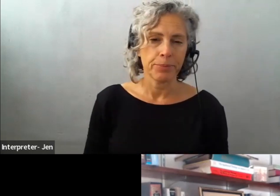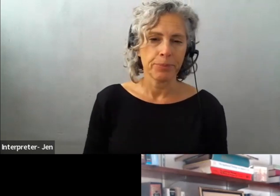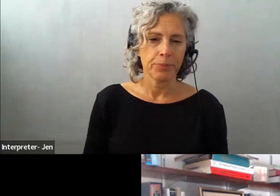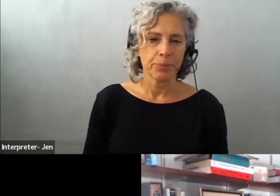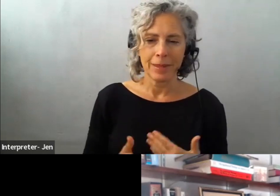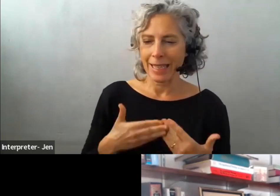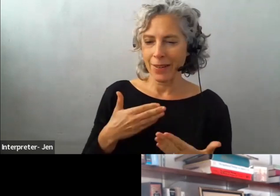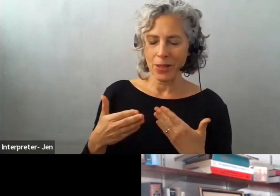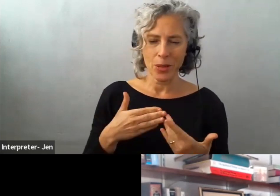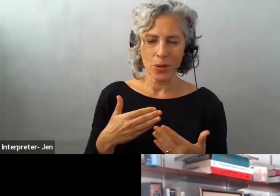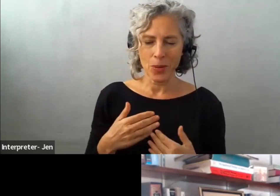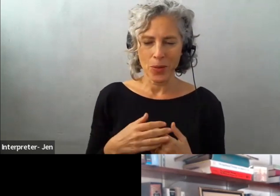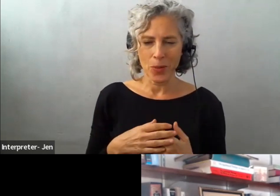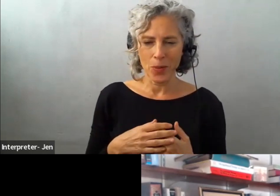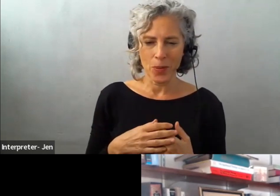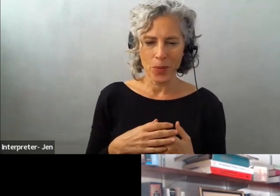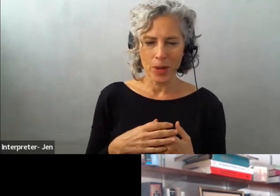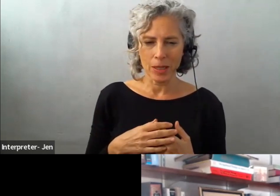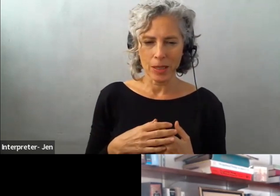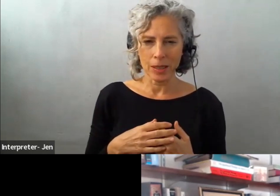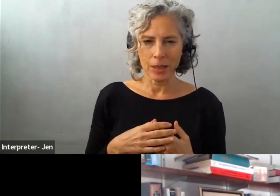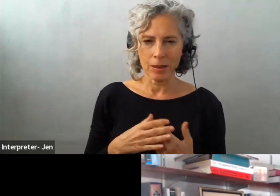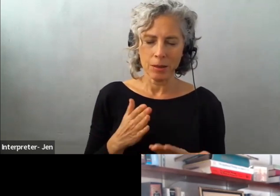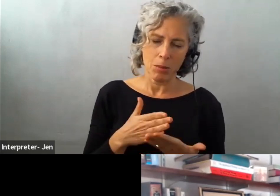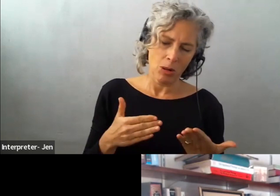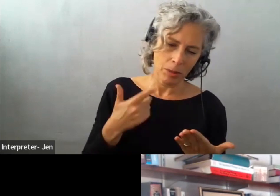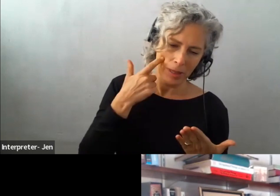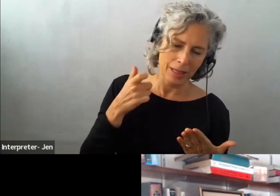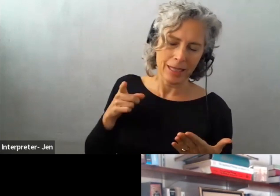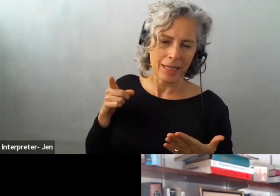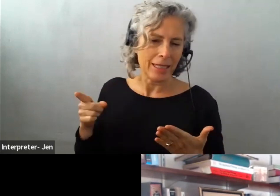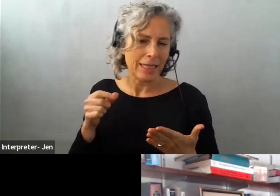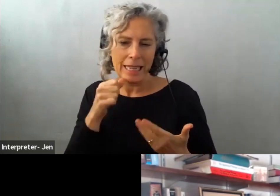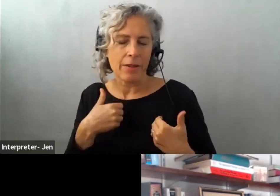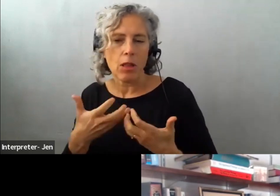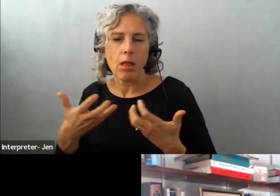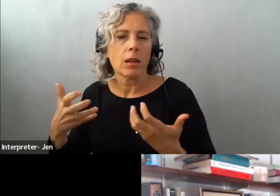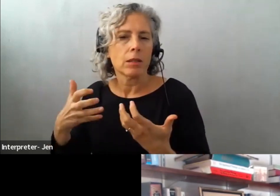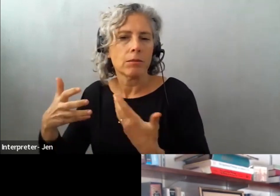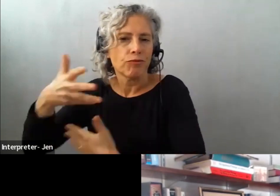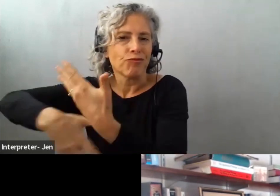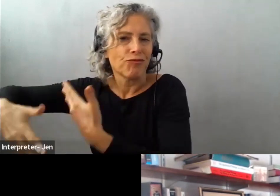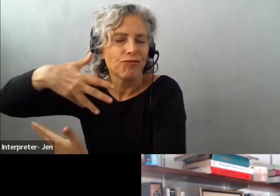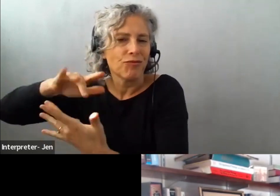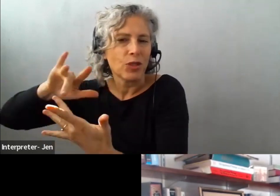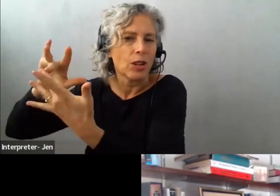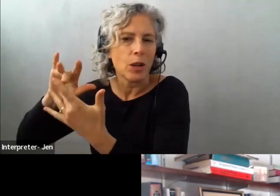though Well, partly because he wasn't having as much contact to the rest of the world, but also